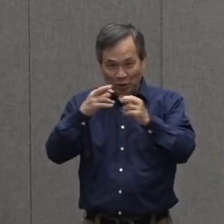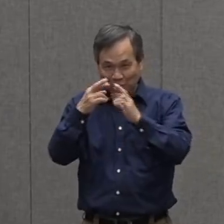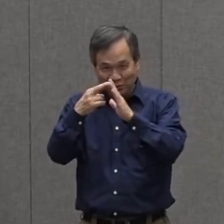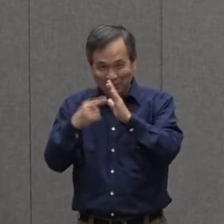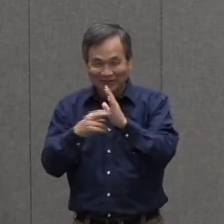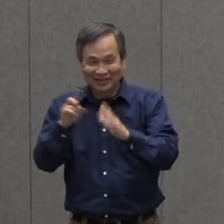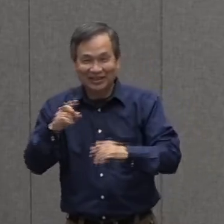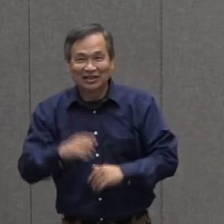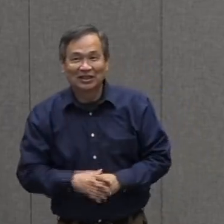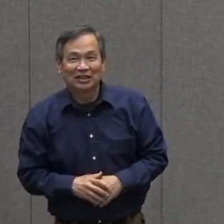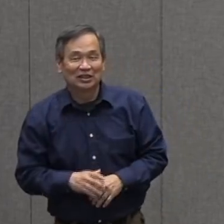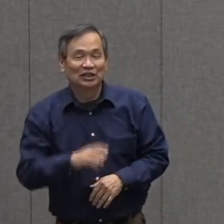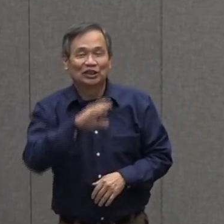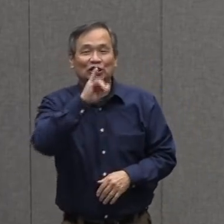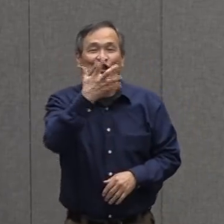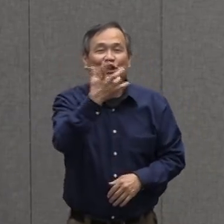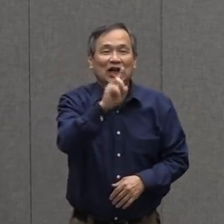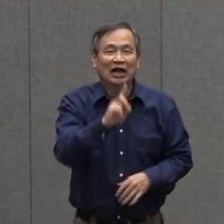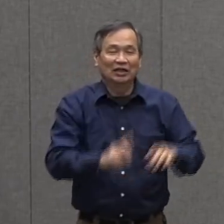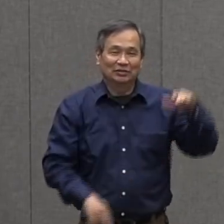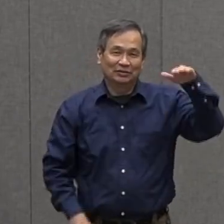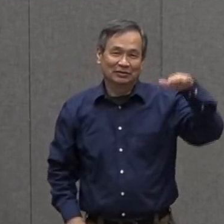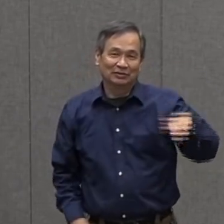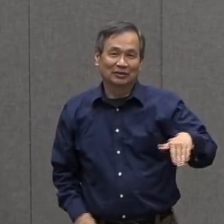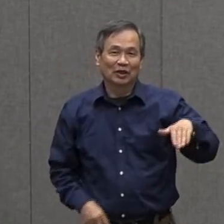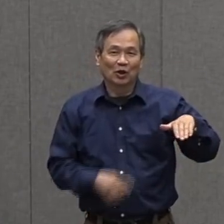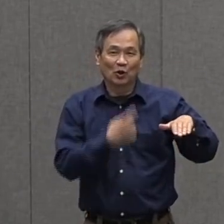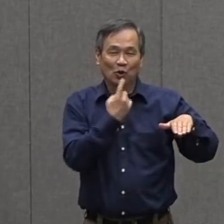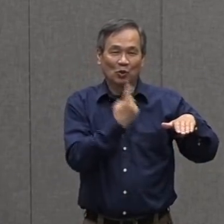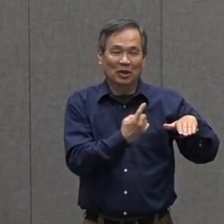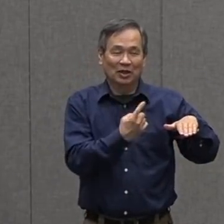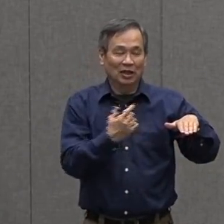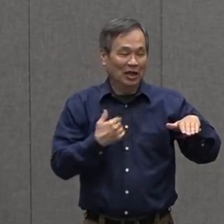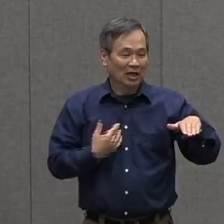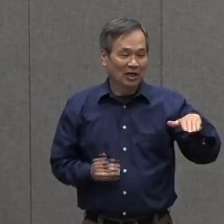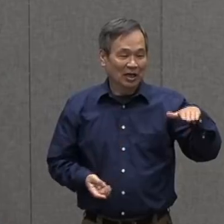Child, so I have a child.